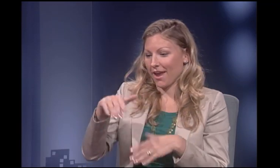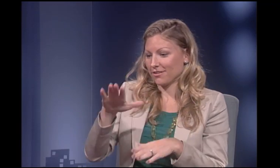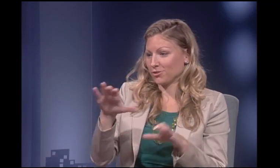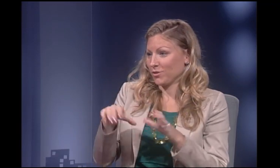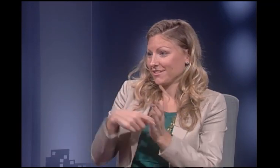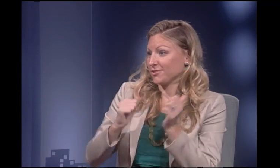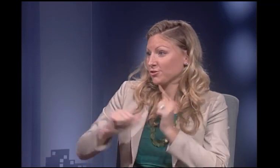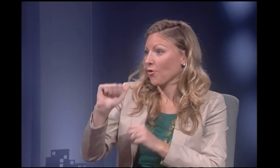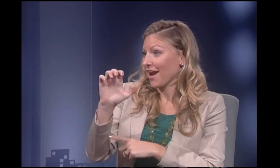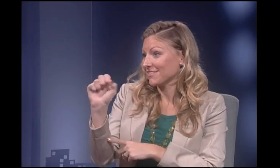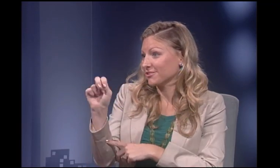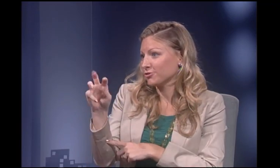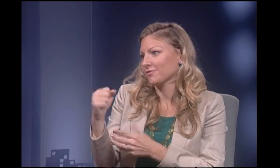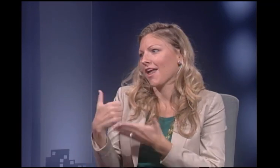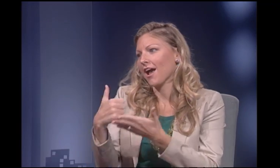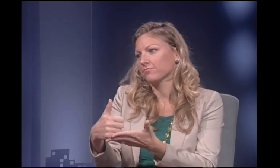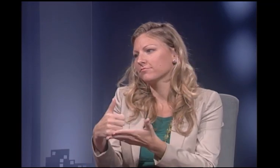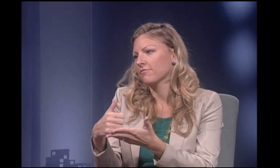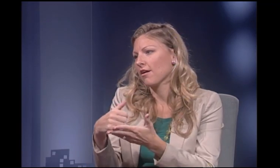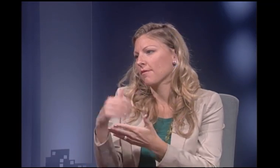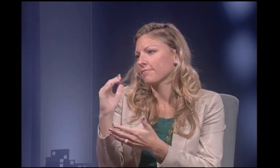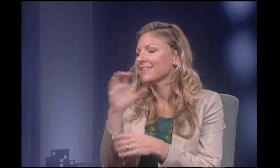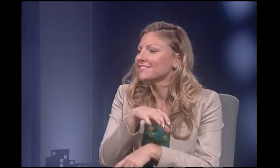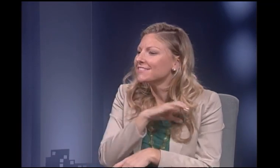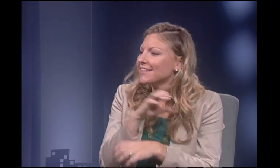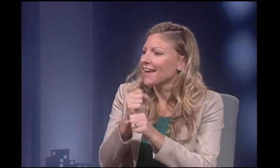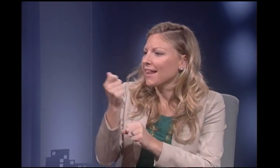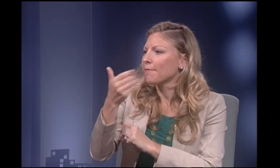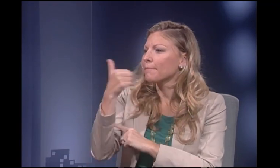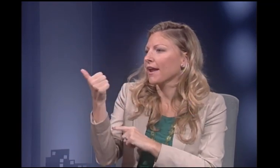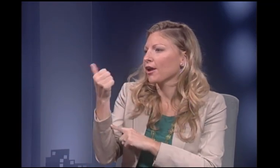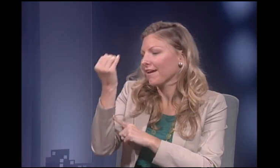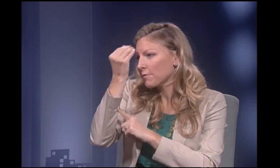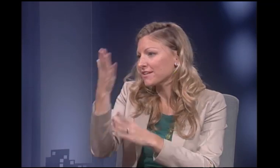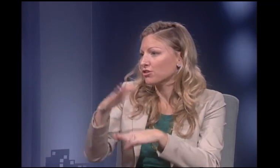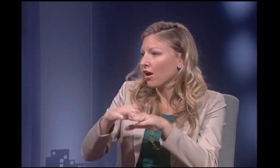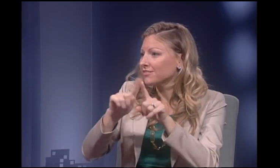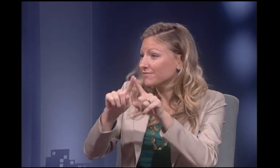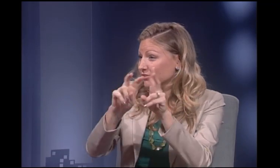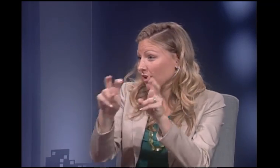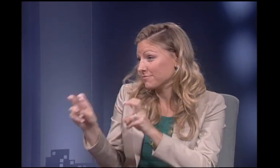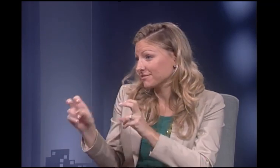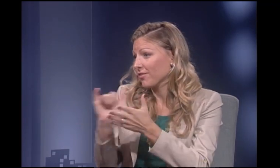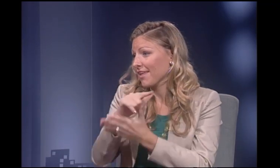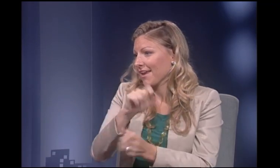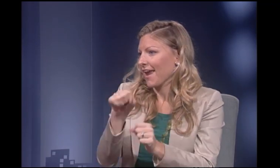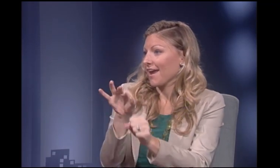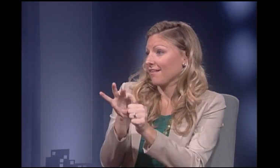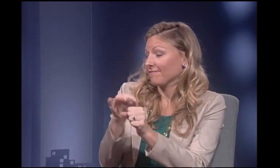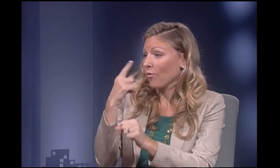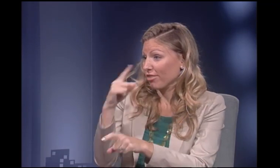I also hope that during the show, this ACCESS News that the citizens get a little bit better information on some